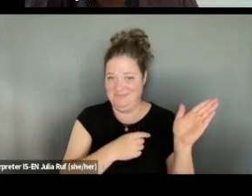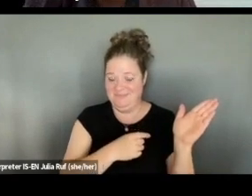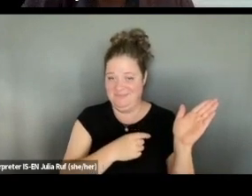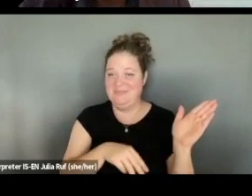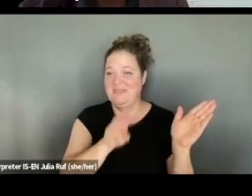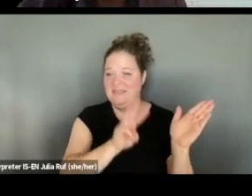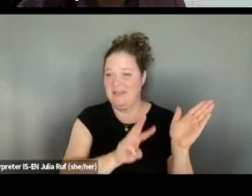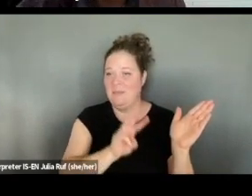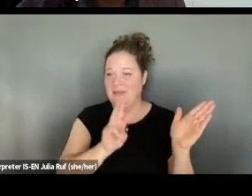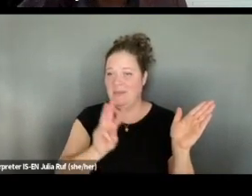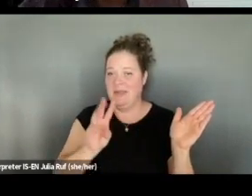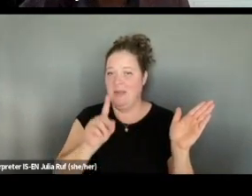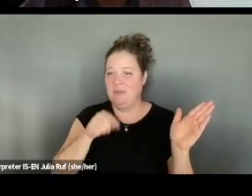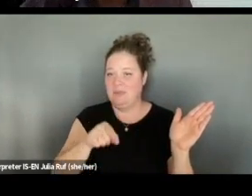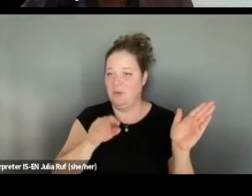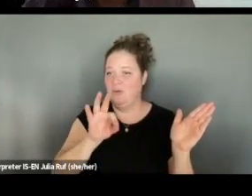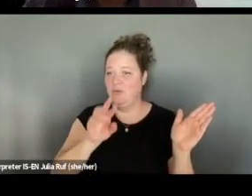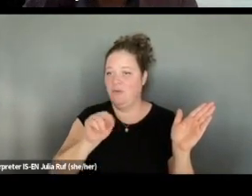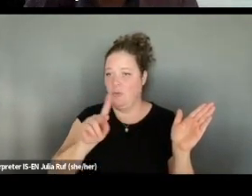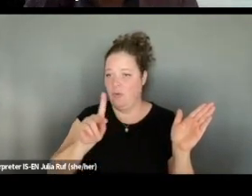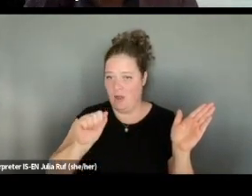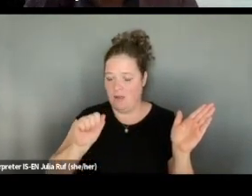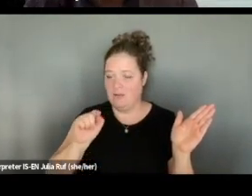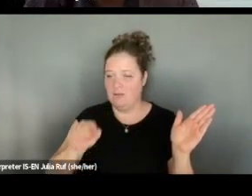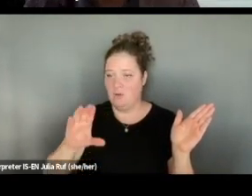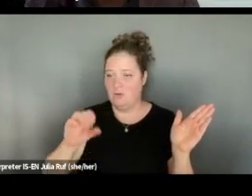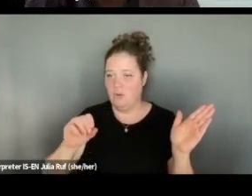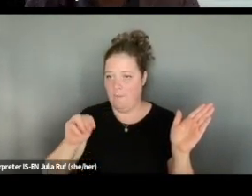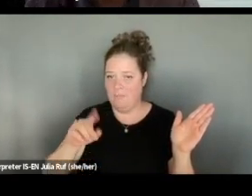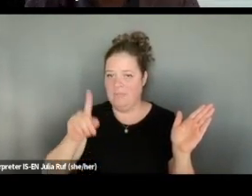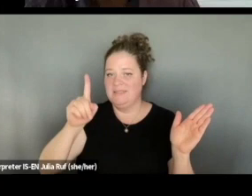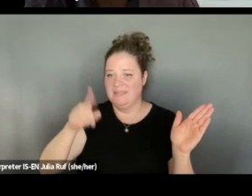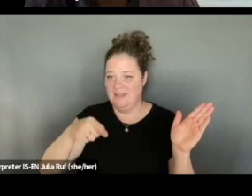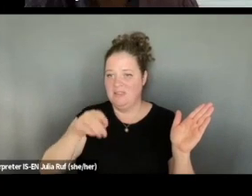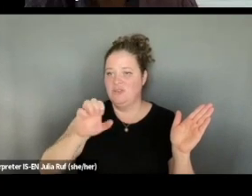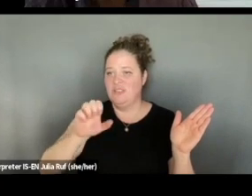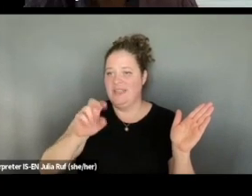www.funka.com/en/